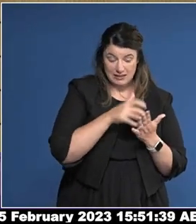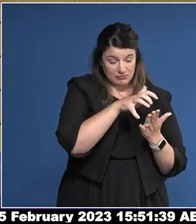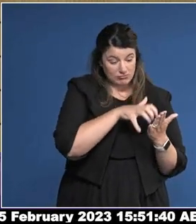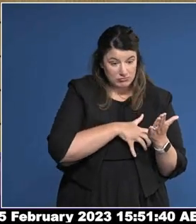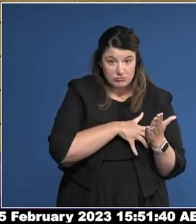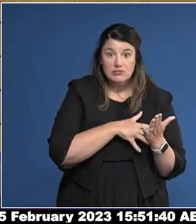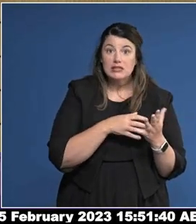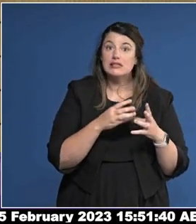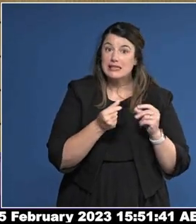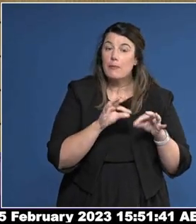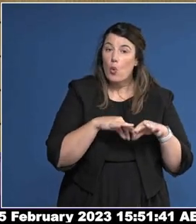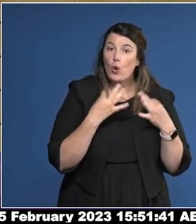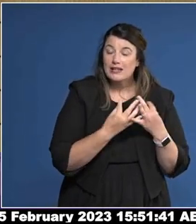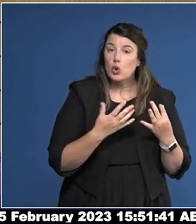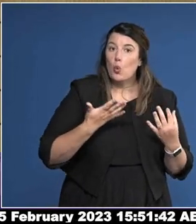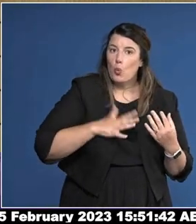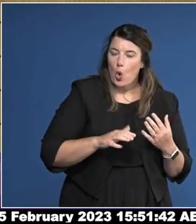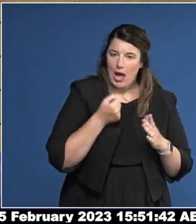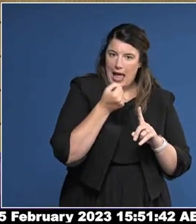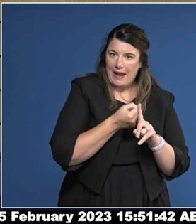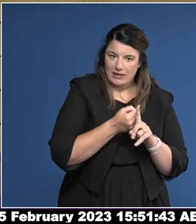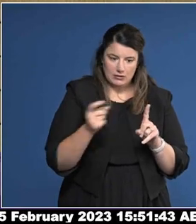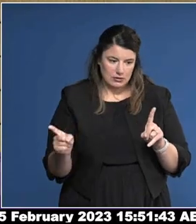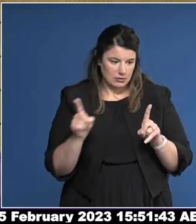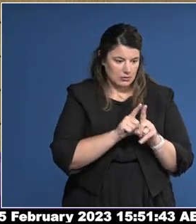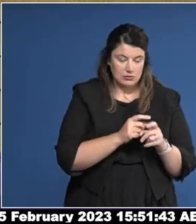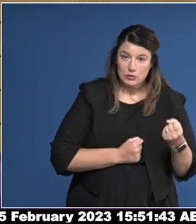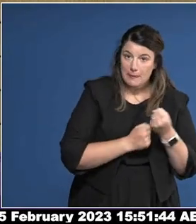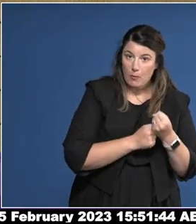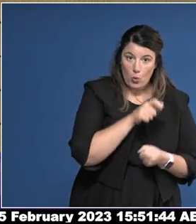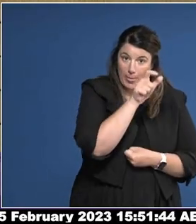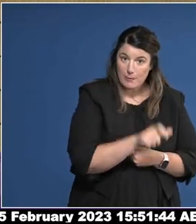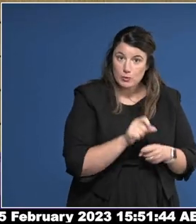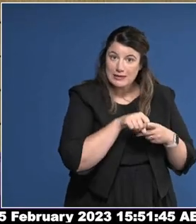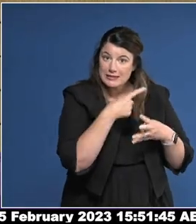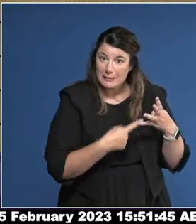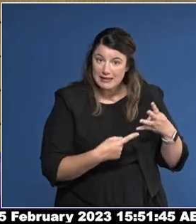wanted an advocate to assist or to step in who have worked with the family or the